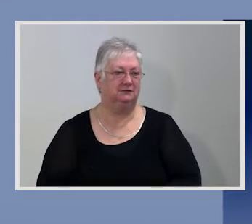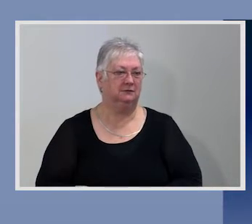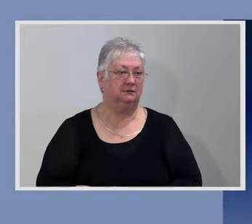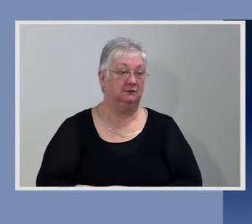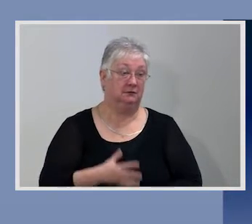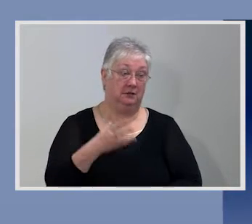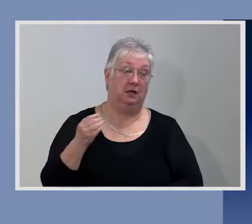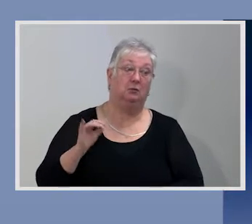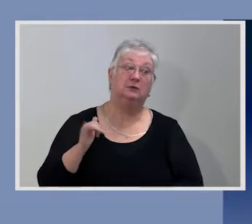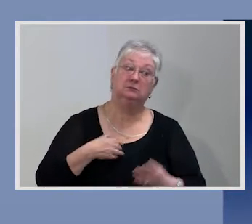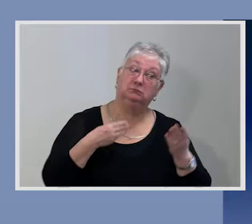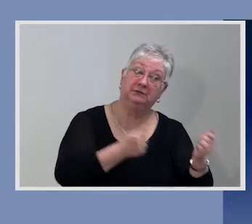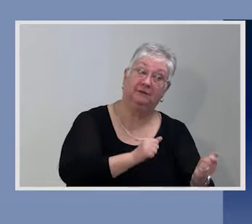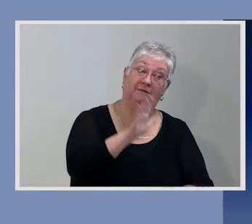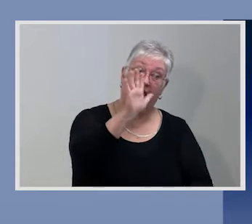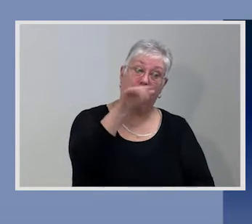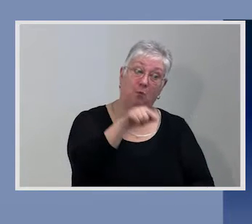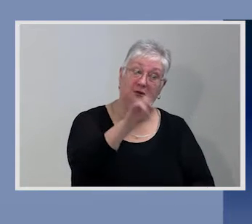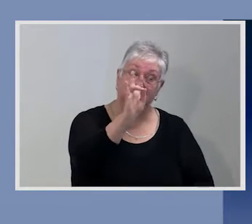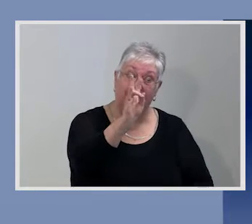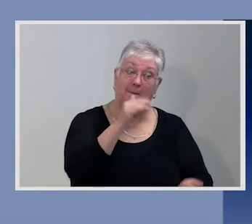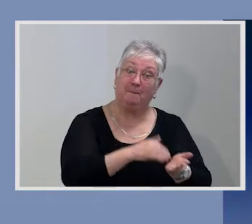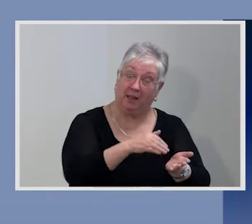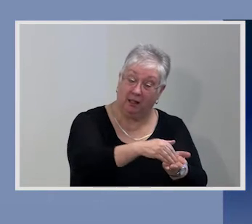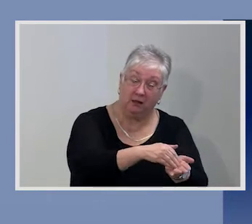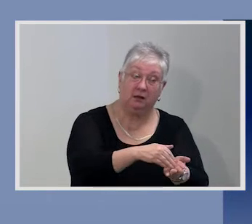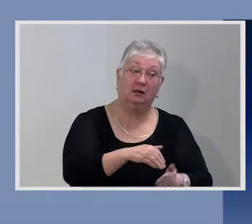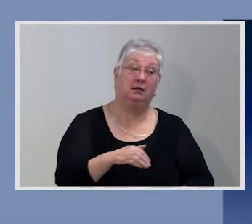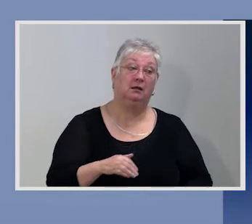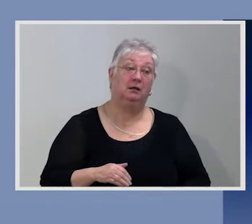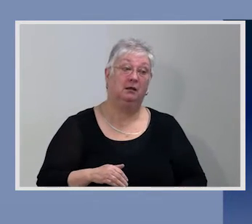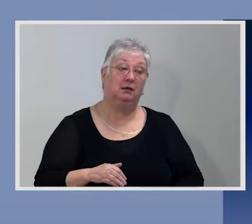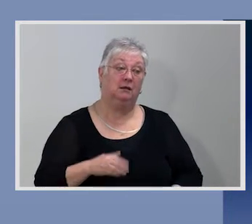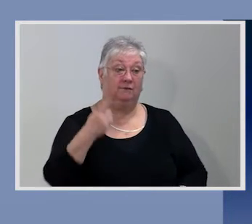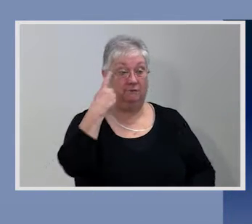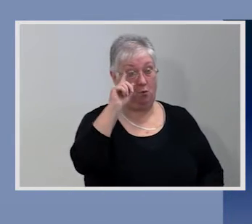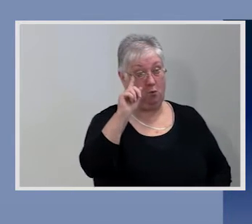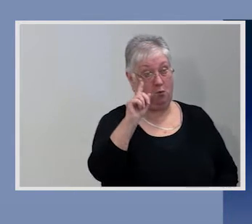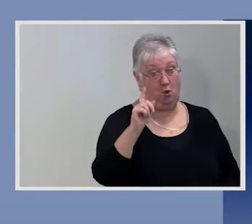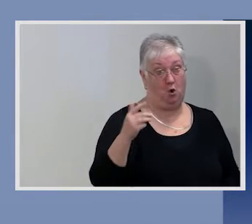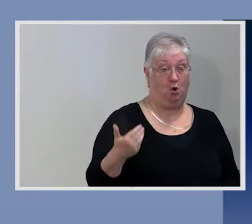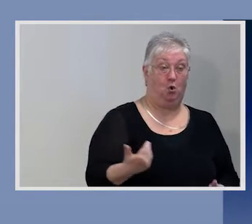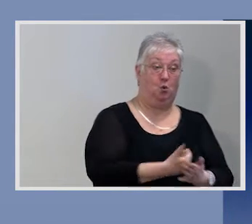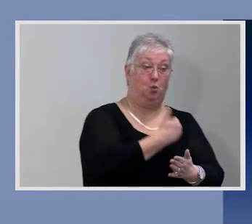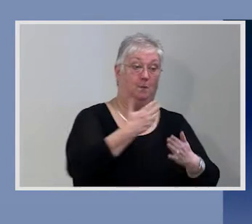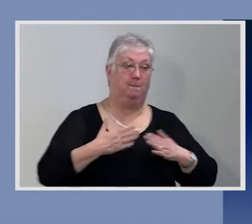IMPLEMENTING THE MOST ROBUST AND LARGEST BODY-WORN CAMERA PROGRAM THAT WE KNOW OF IN THE COUNTRY.